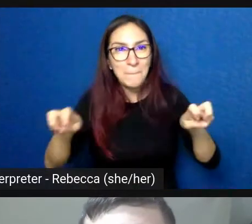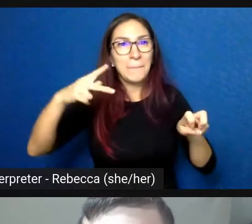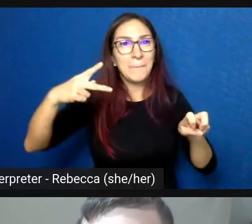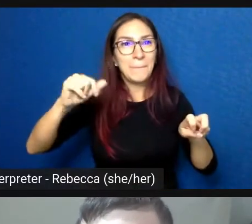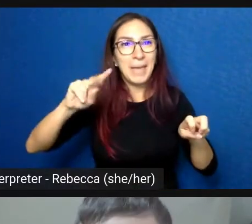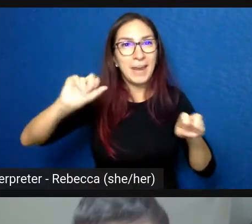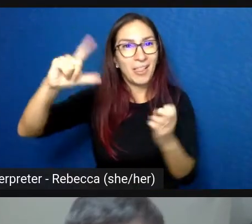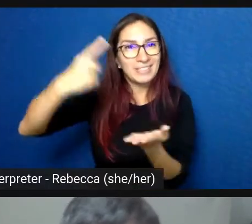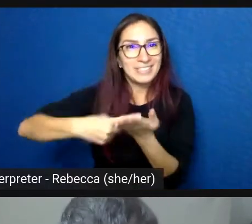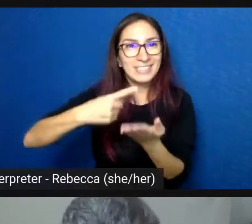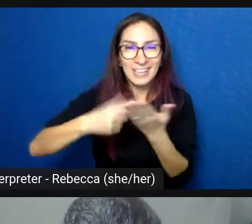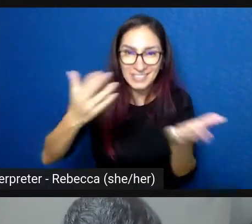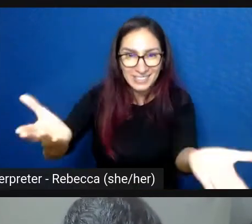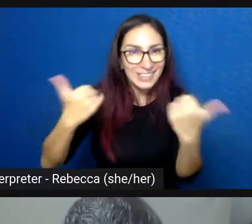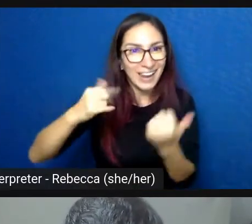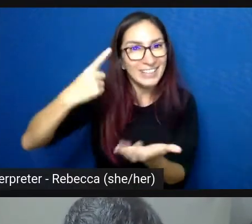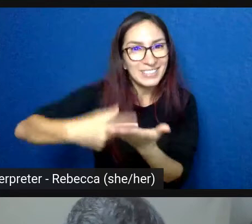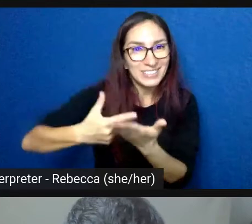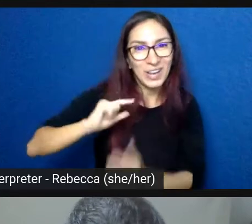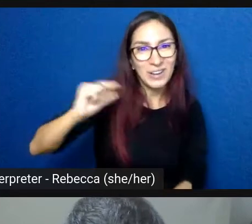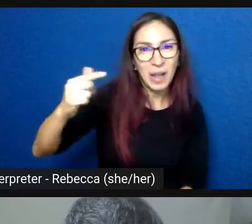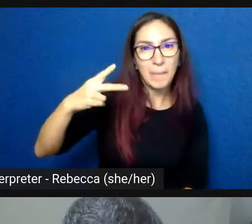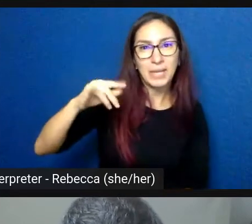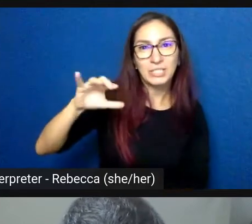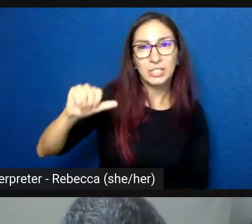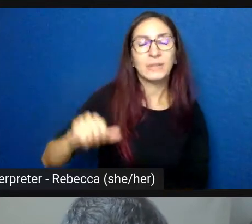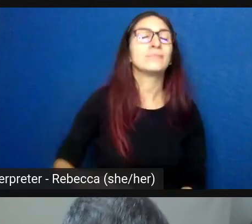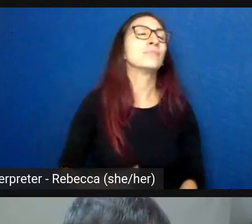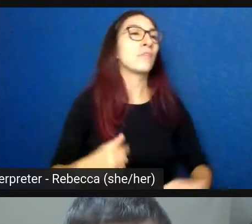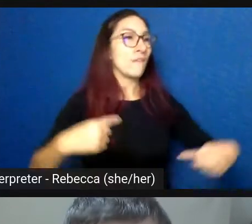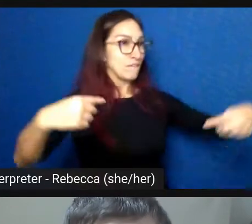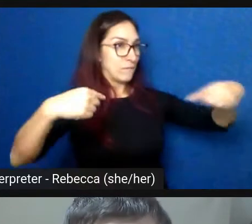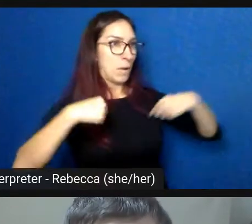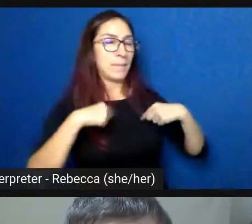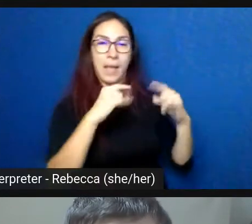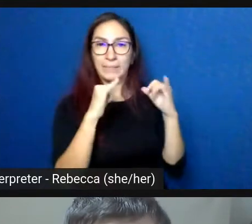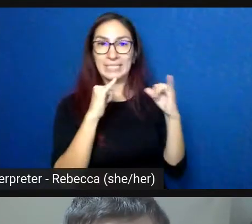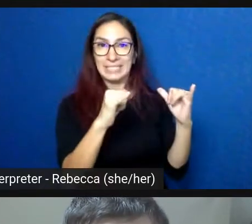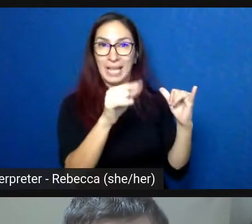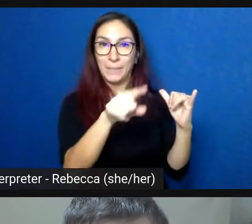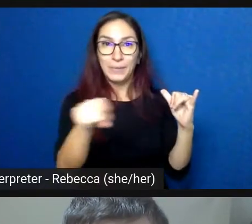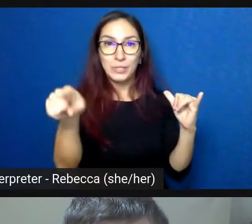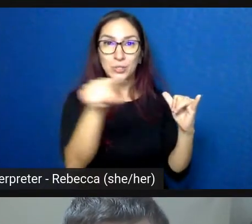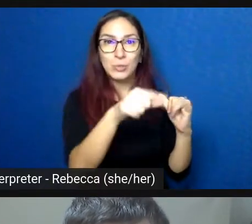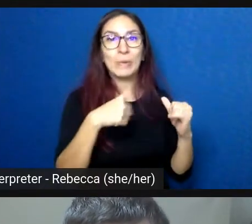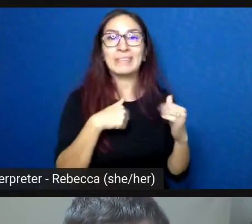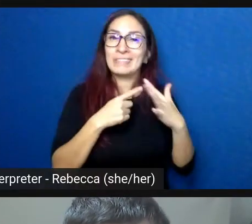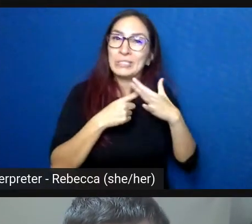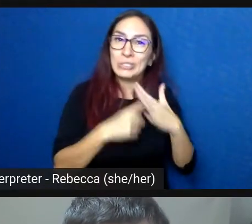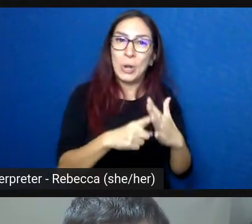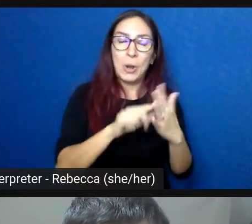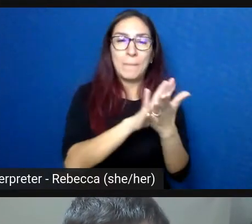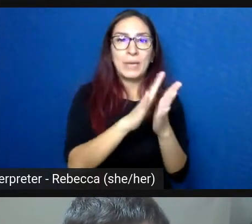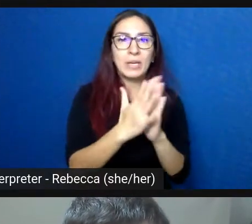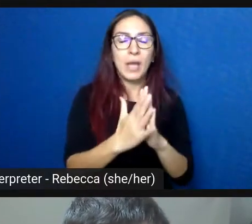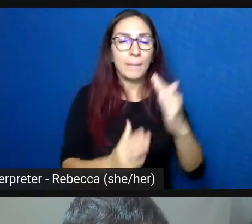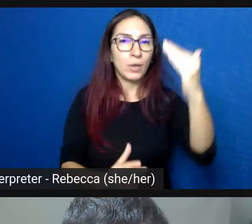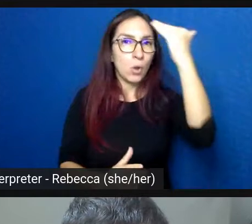For me, I'm the same as you. I started becoming aware of this thing called [chuckles]